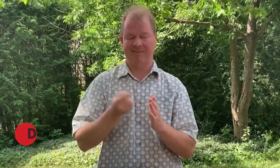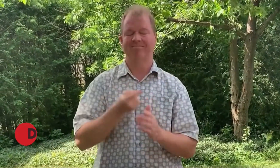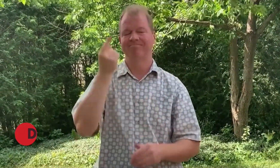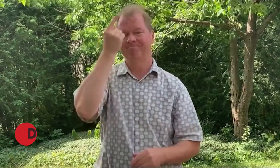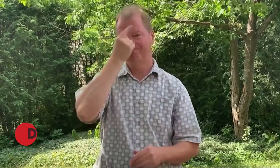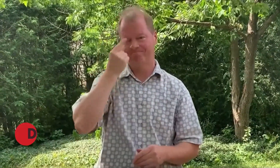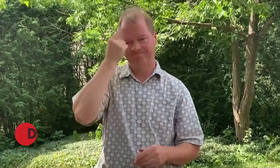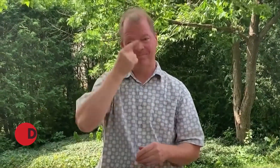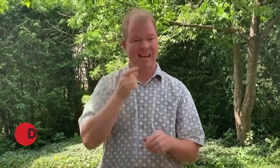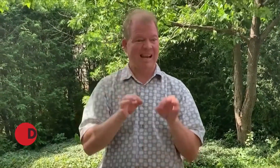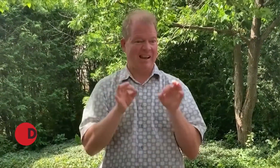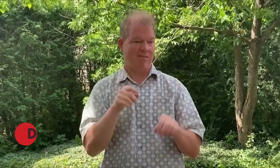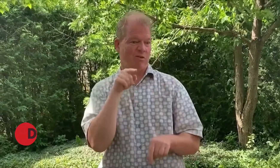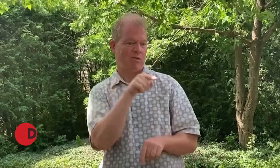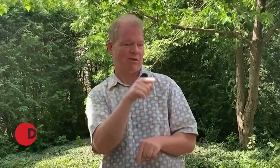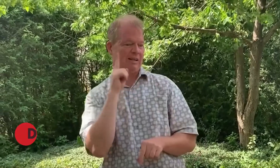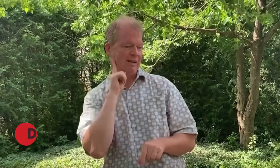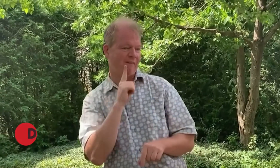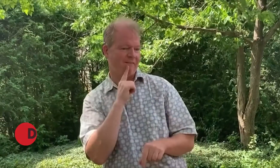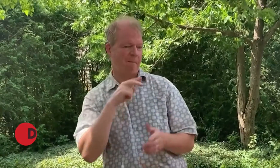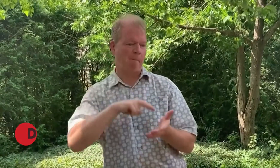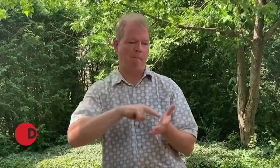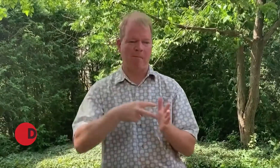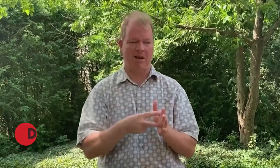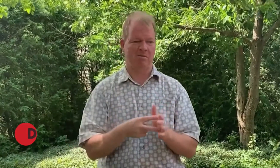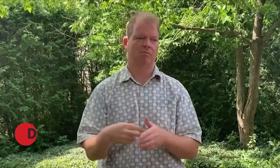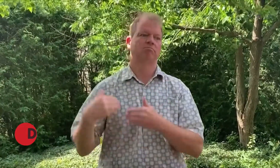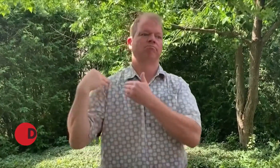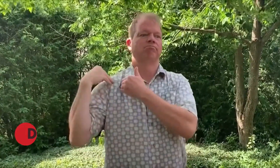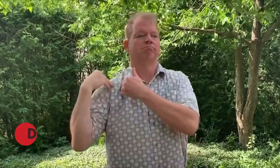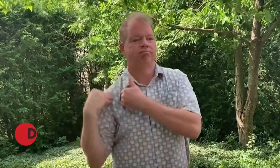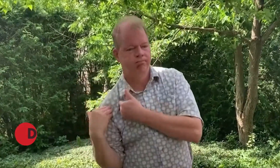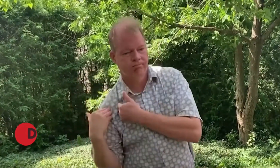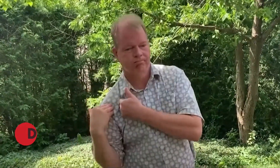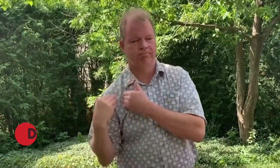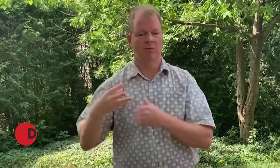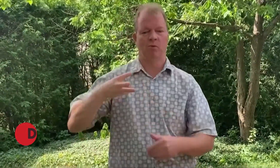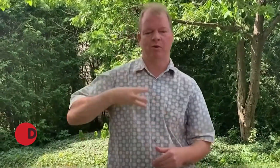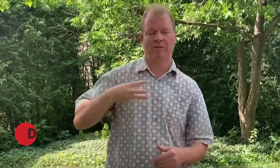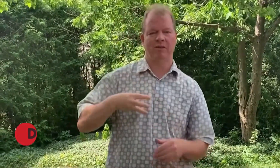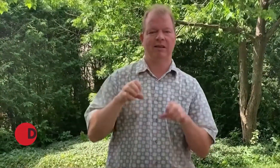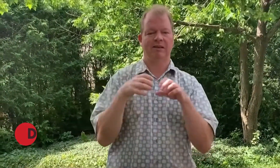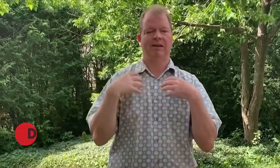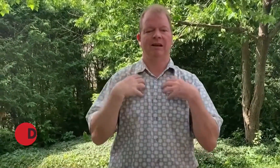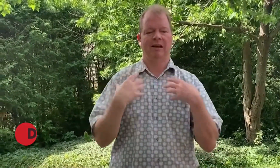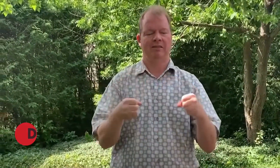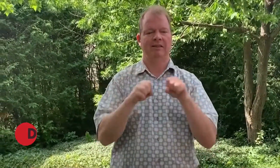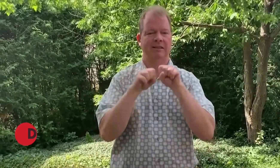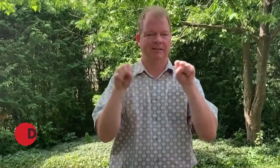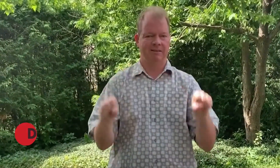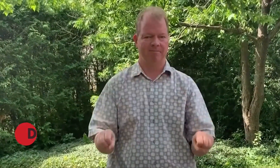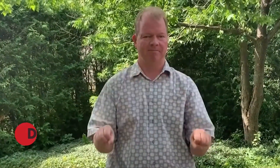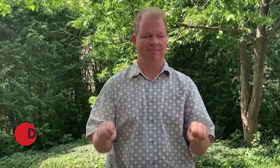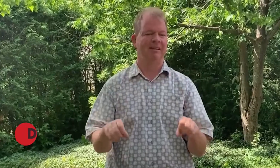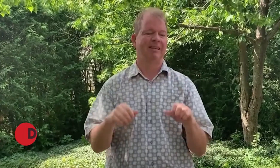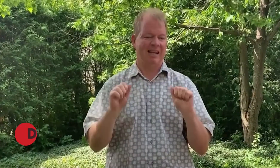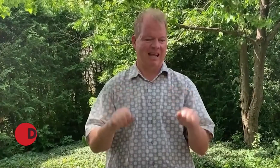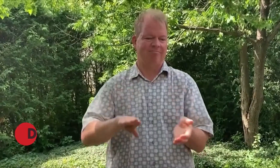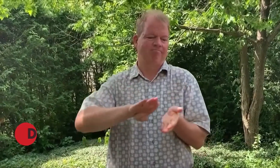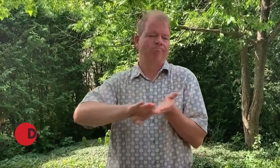considers if the applicant is Deaf, it means additional obligation for their welfare and health system. They can turn down applications